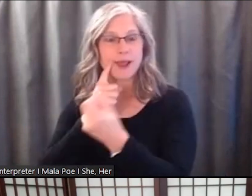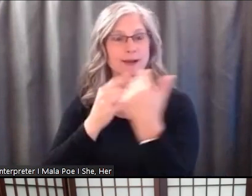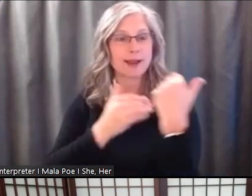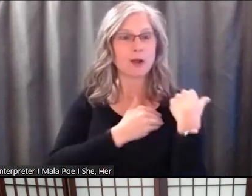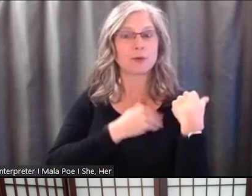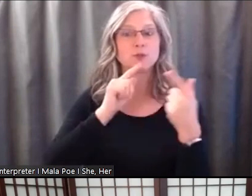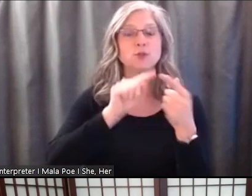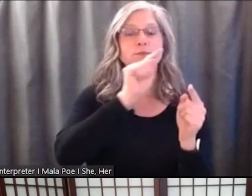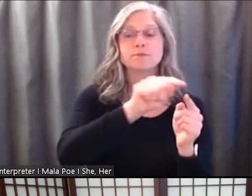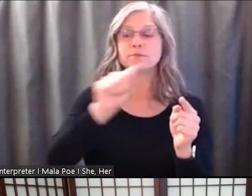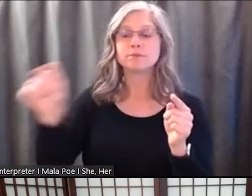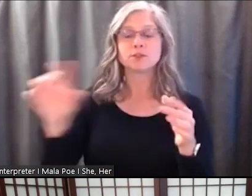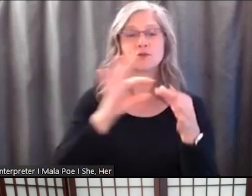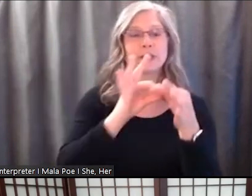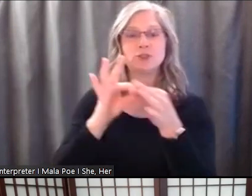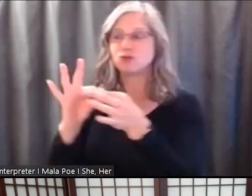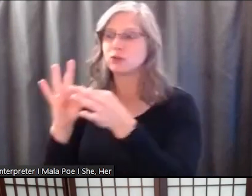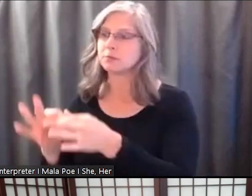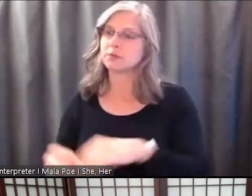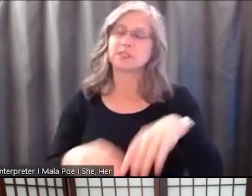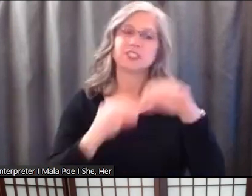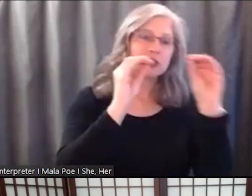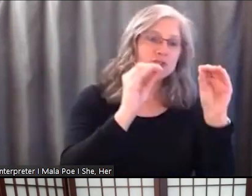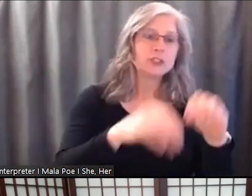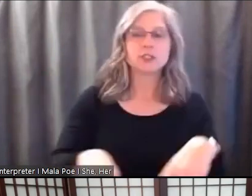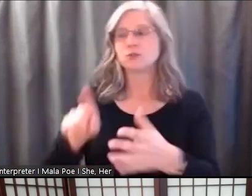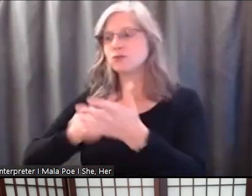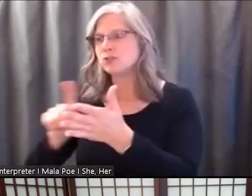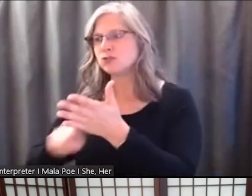whether in research and teaching or in other contexts, happens to varying degrees.